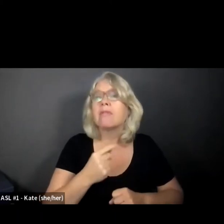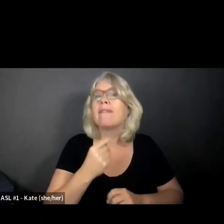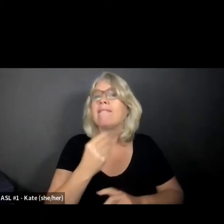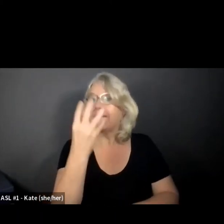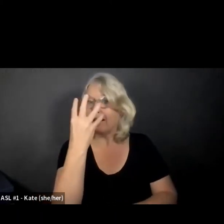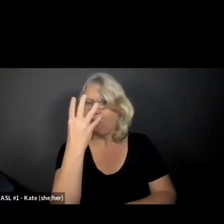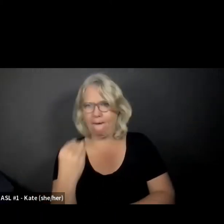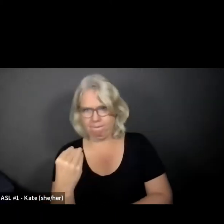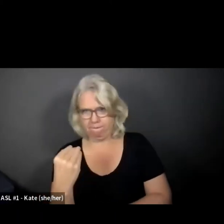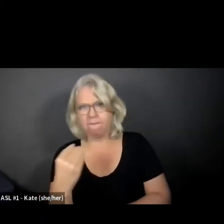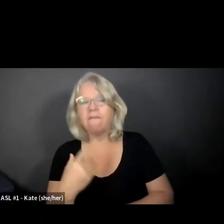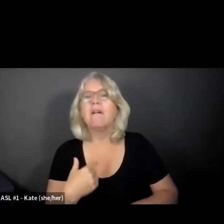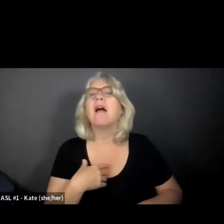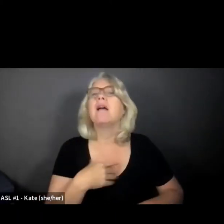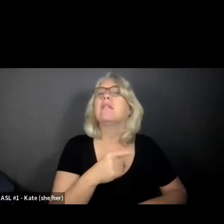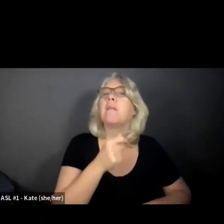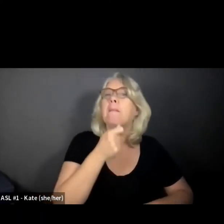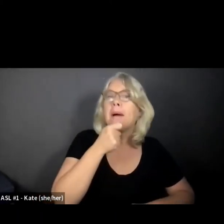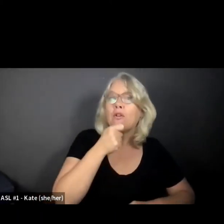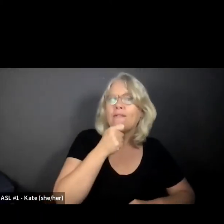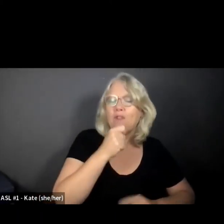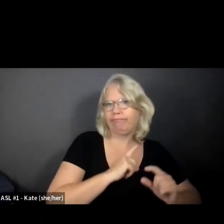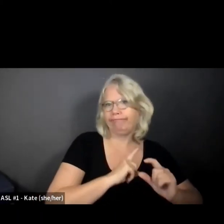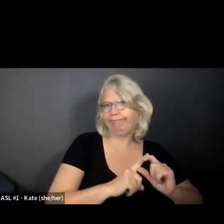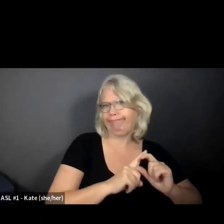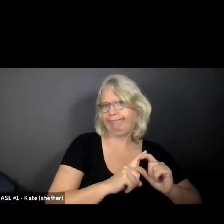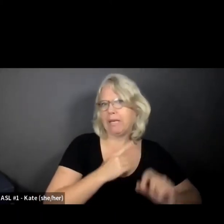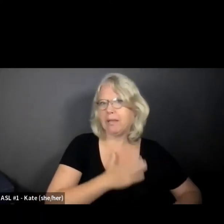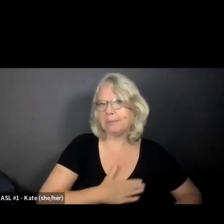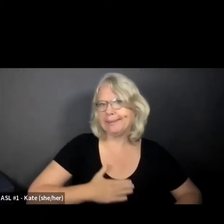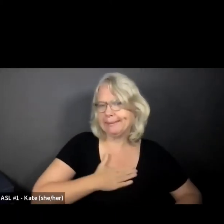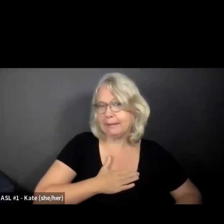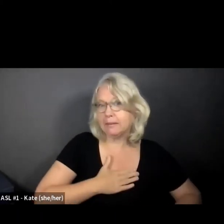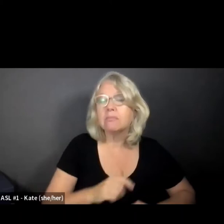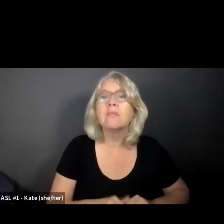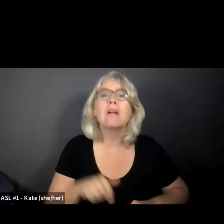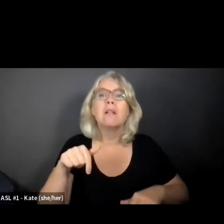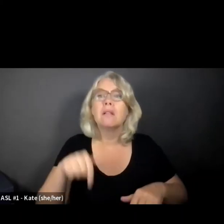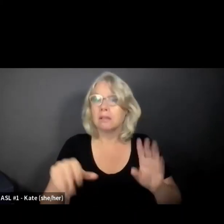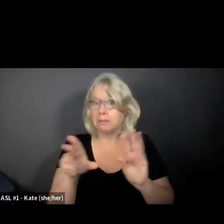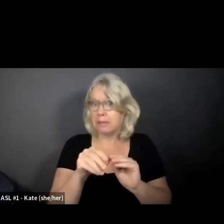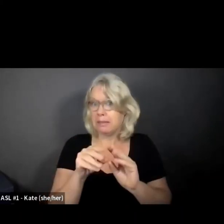THIS MEETING IS BEING PRESENTED WITH BOTH ASL AND CAPTIONING.